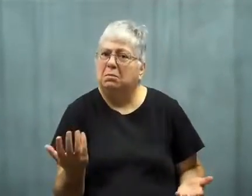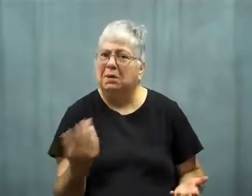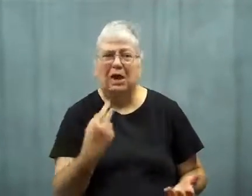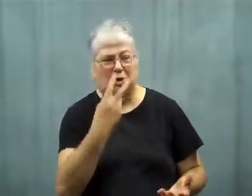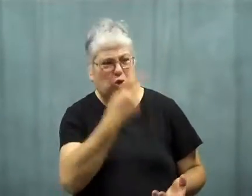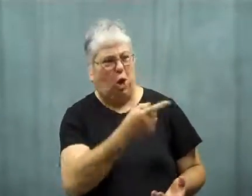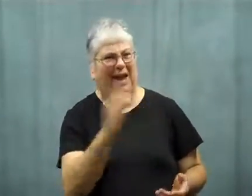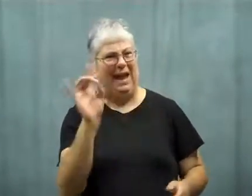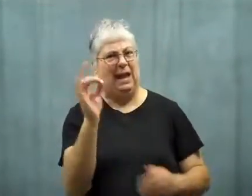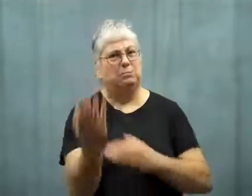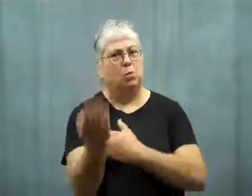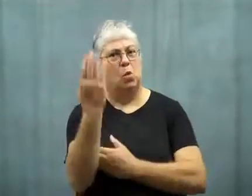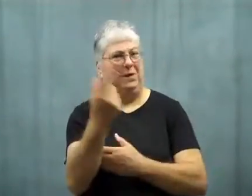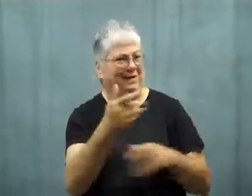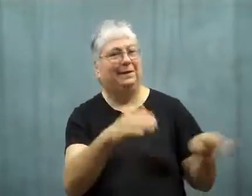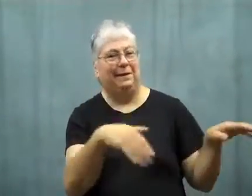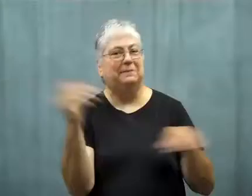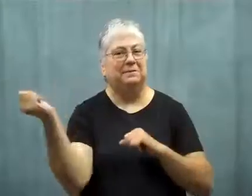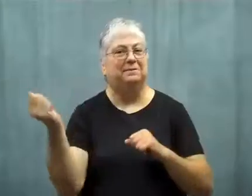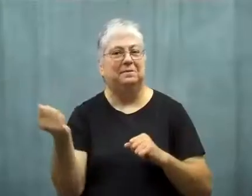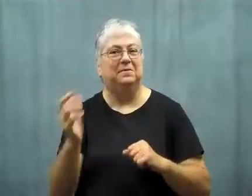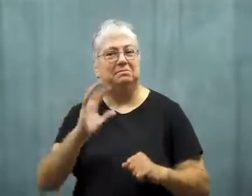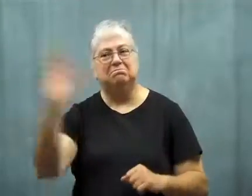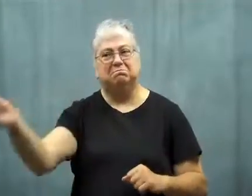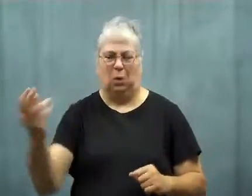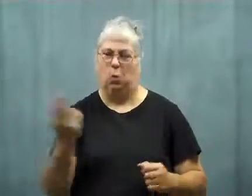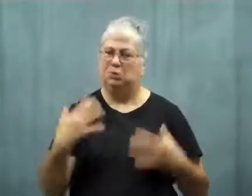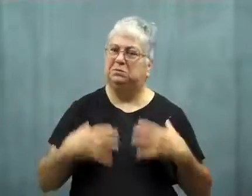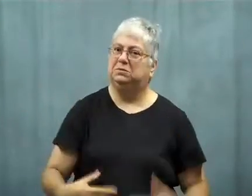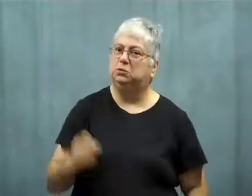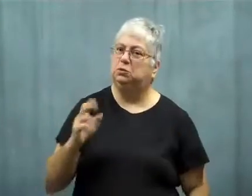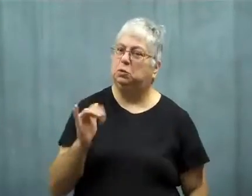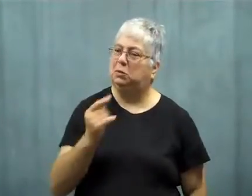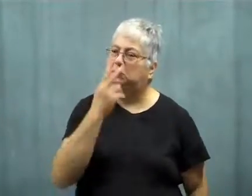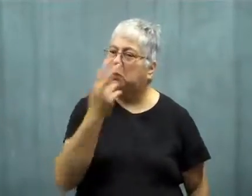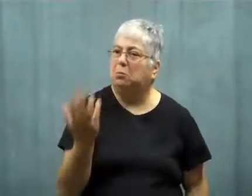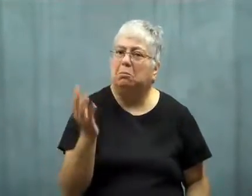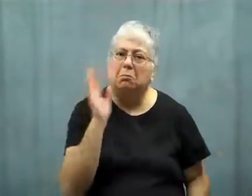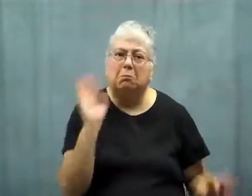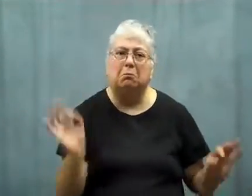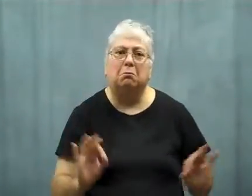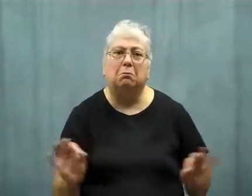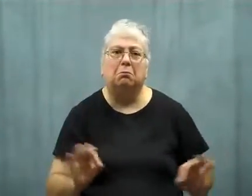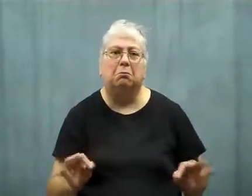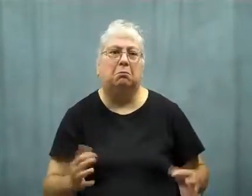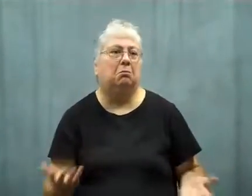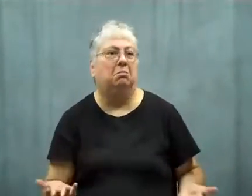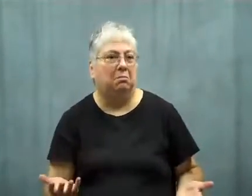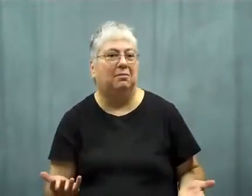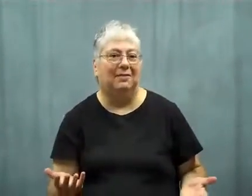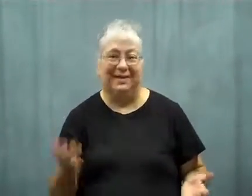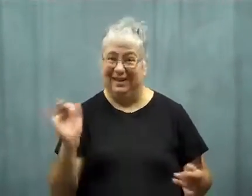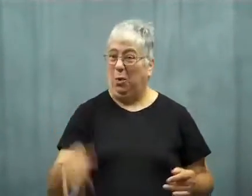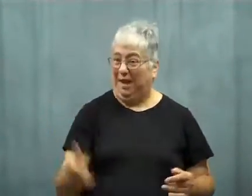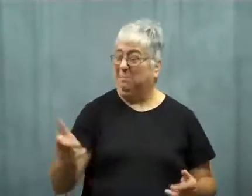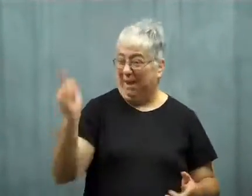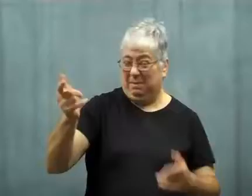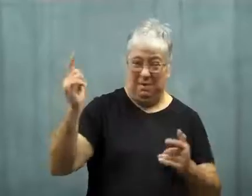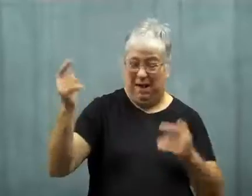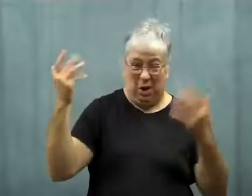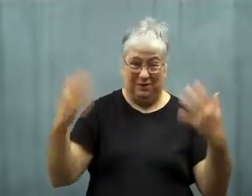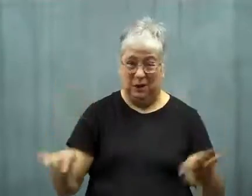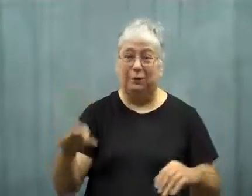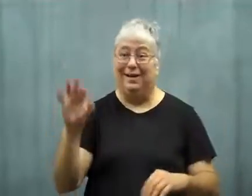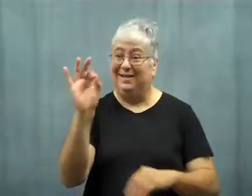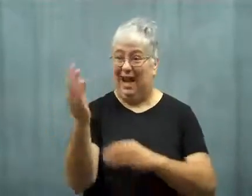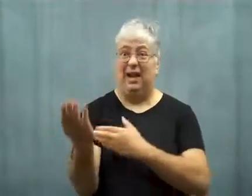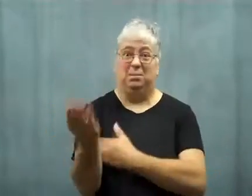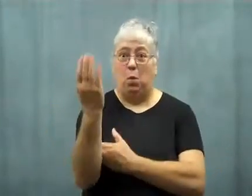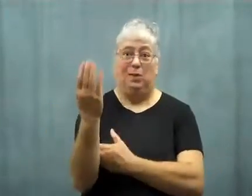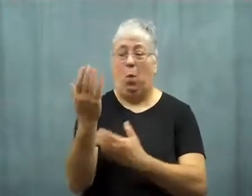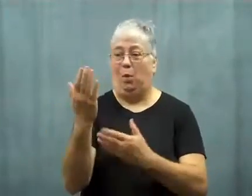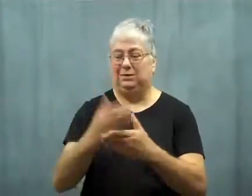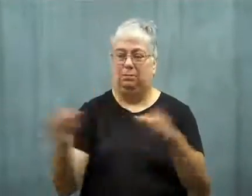He saw him leaving at 8 am in a business suit, and didn't think anything of it.